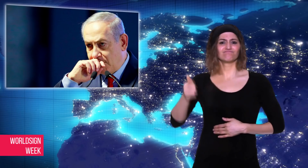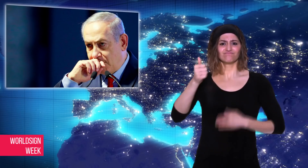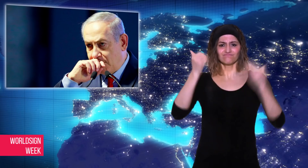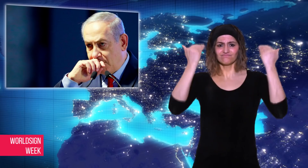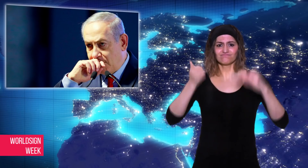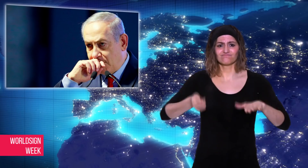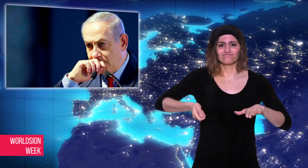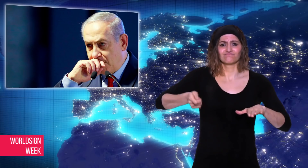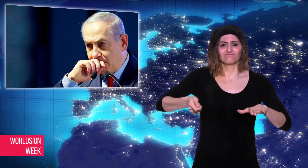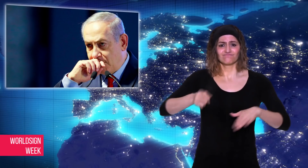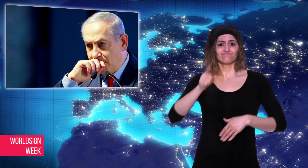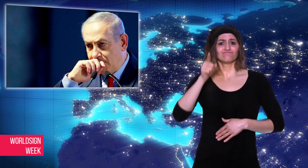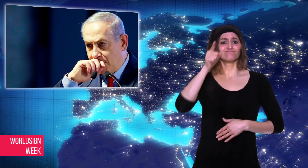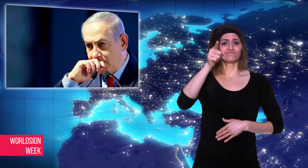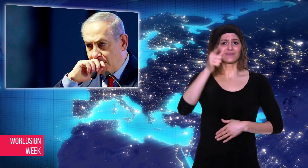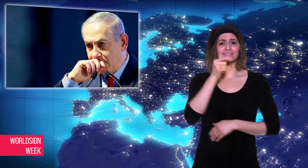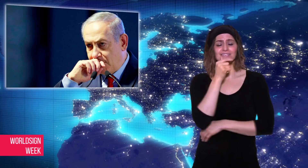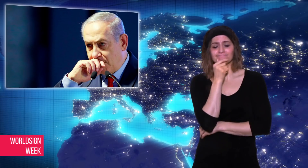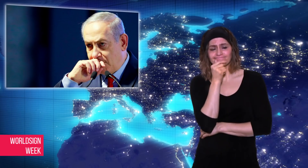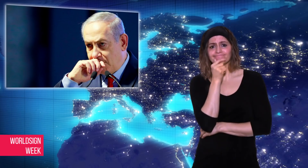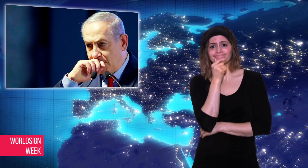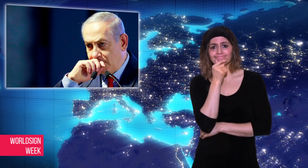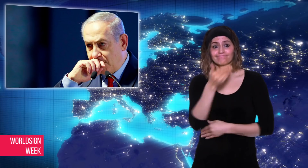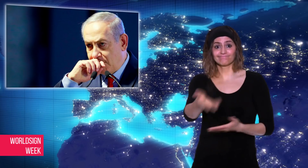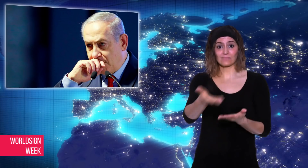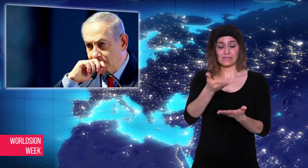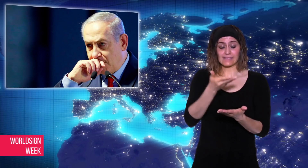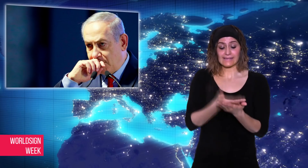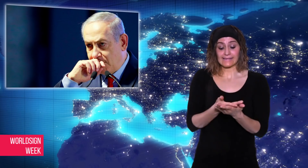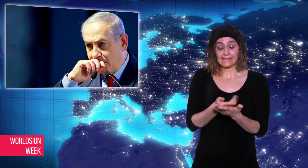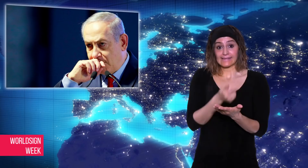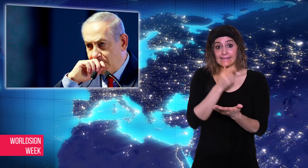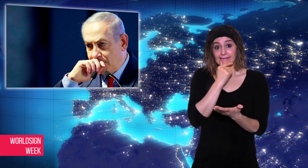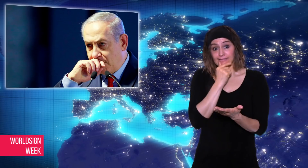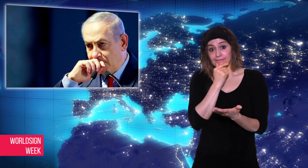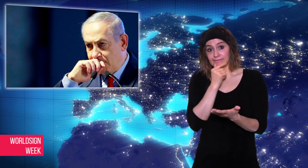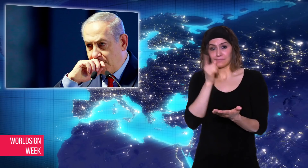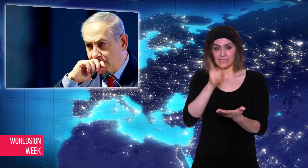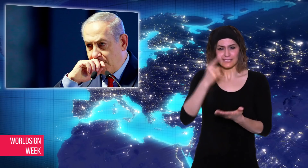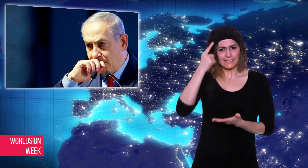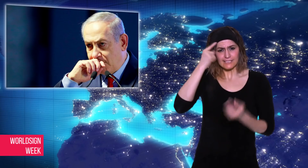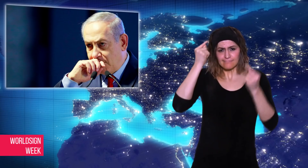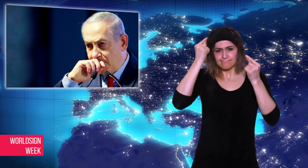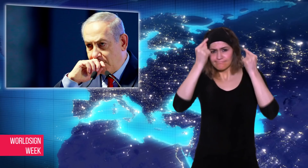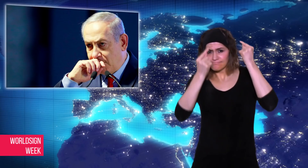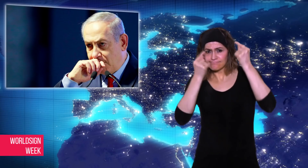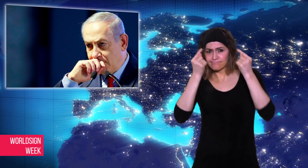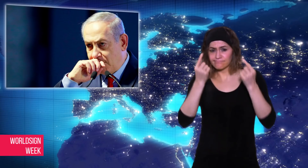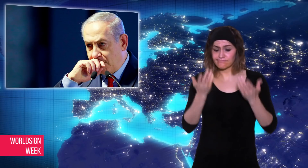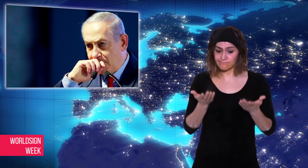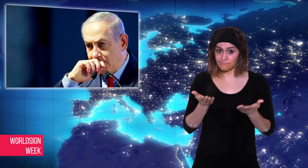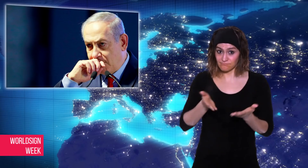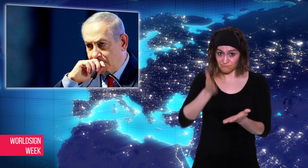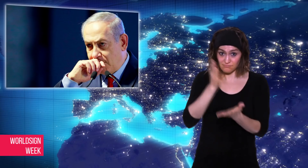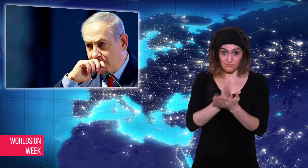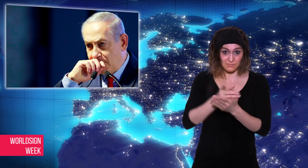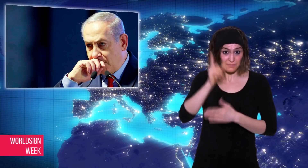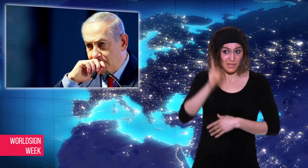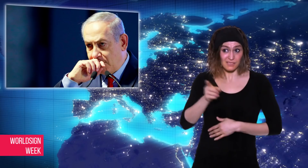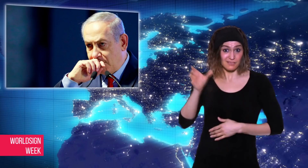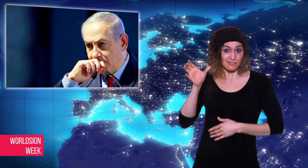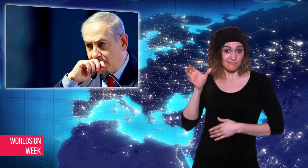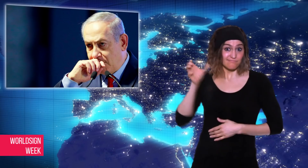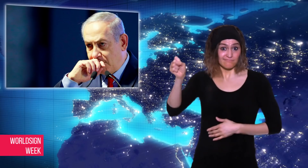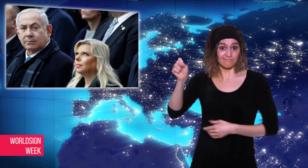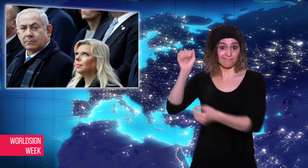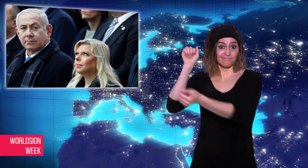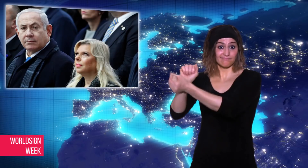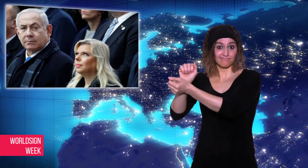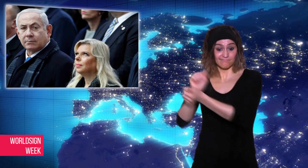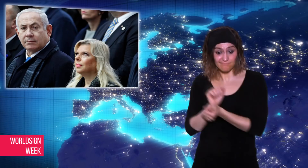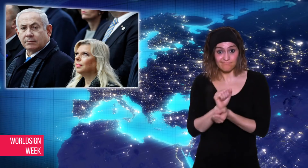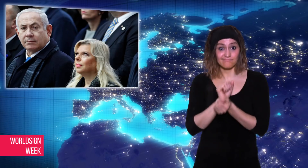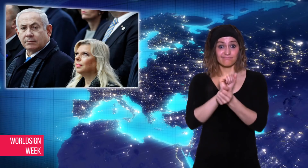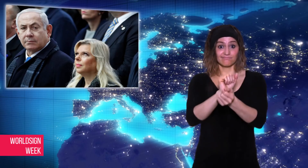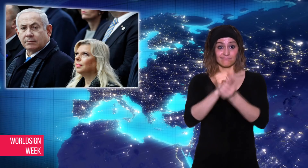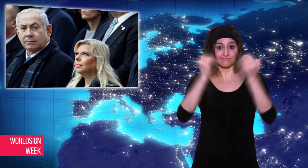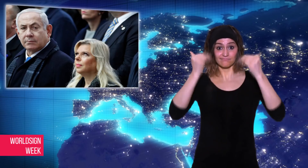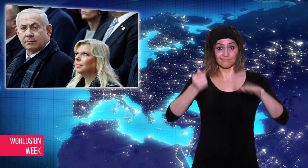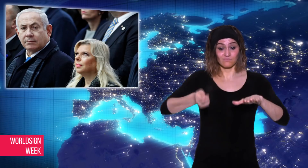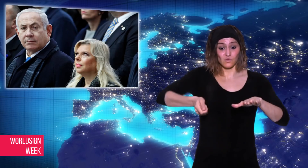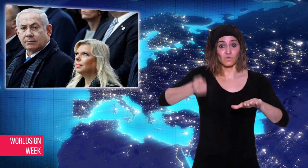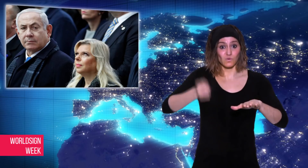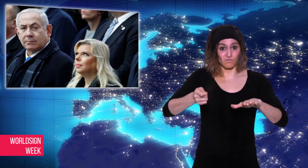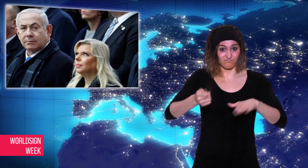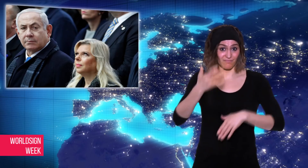should stand trial for these charges.